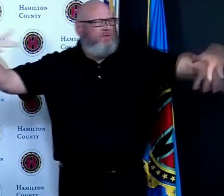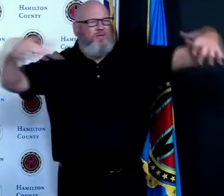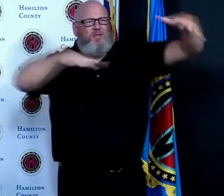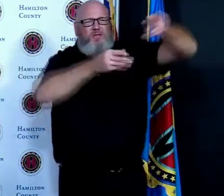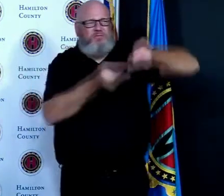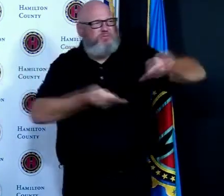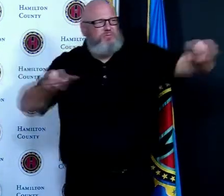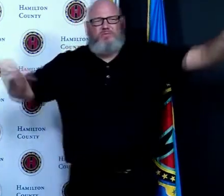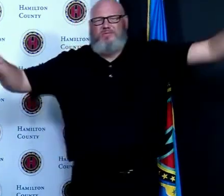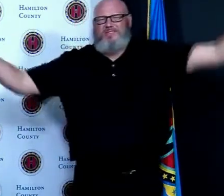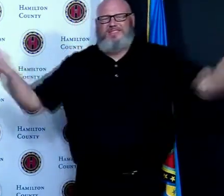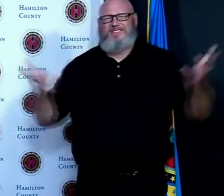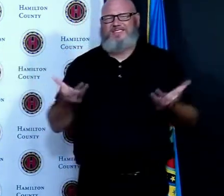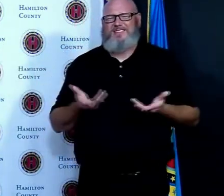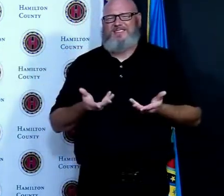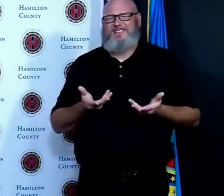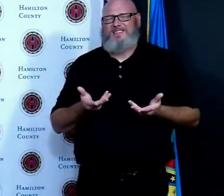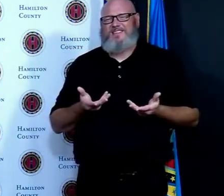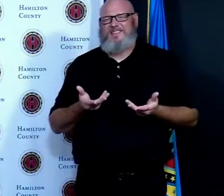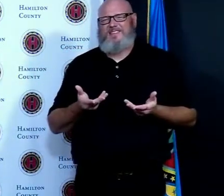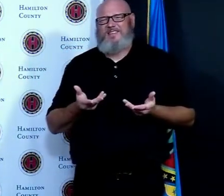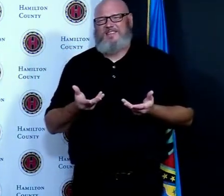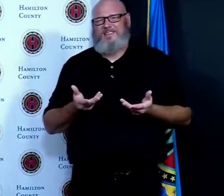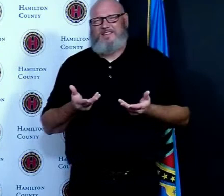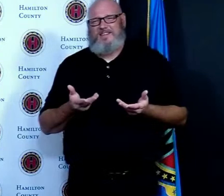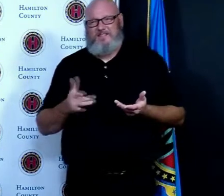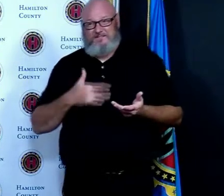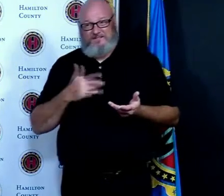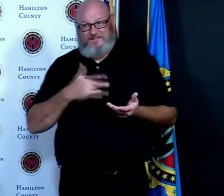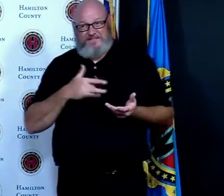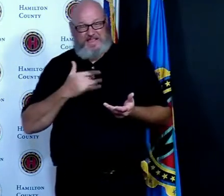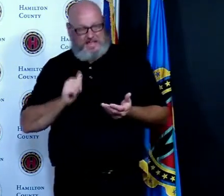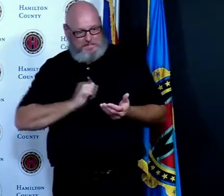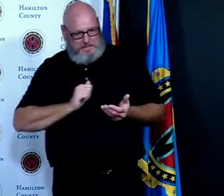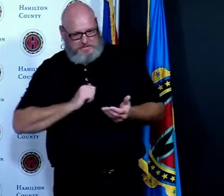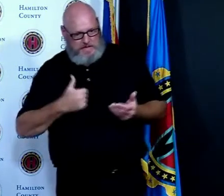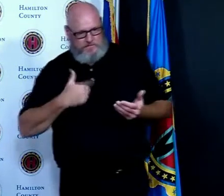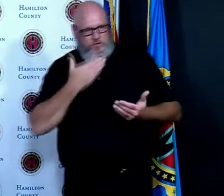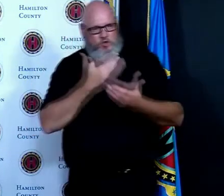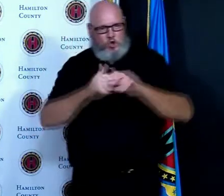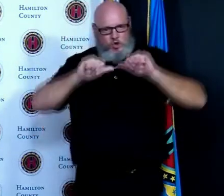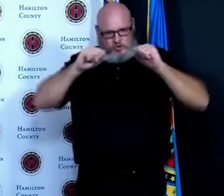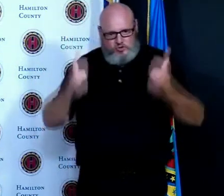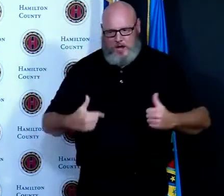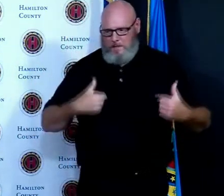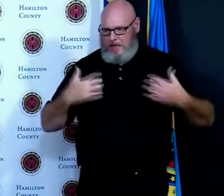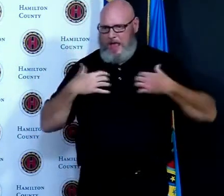I'm I'm in fairly good shape I'm not 60 quite yet if I got this virus would I die from this